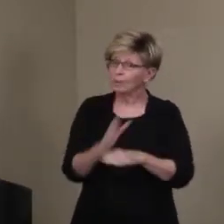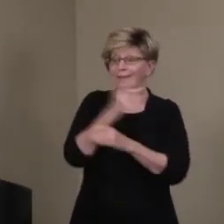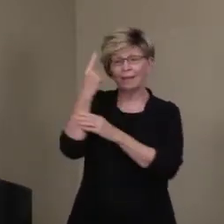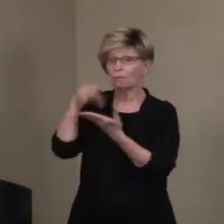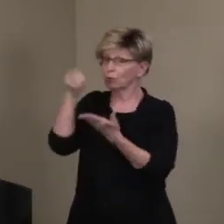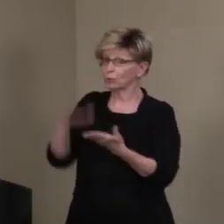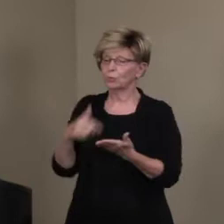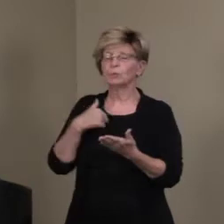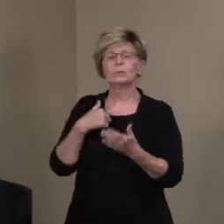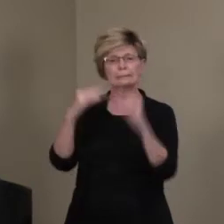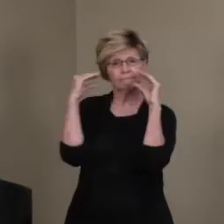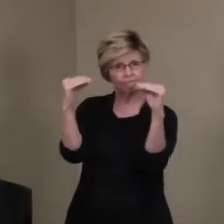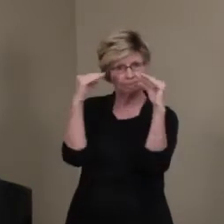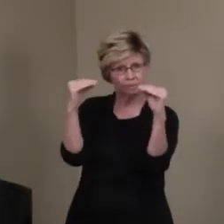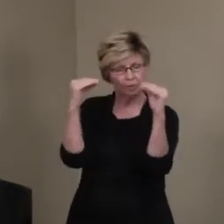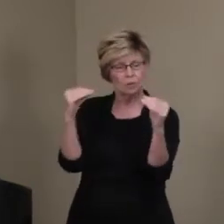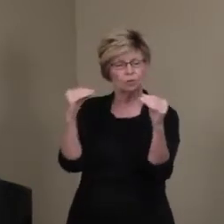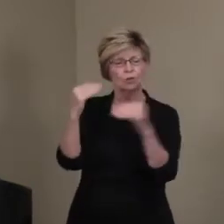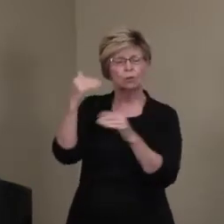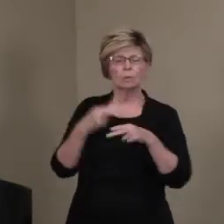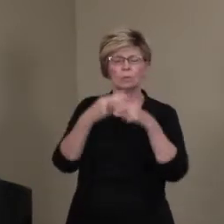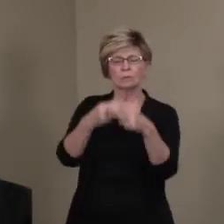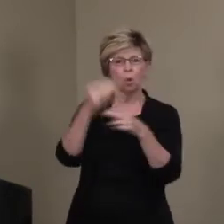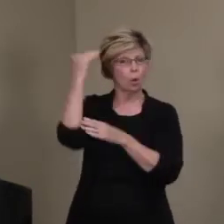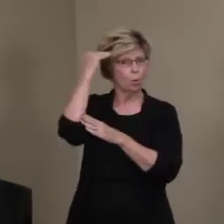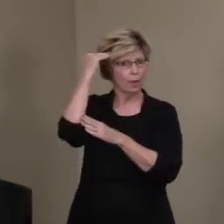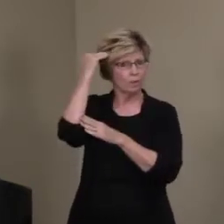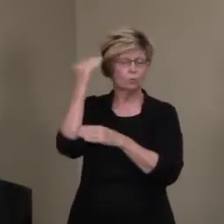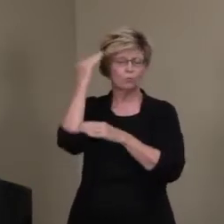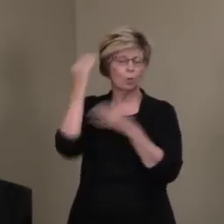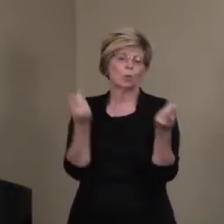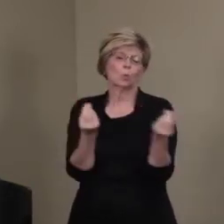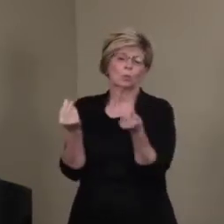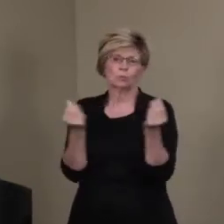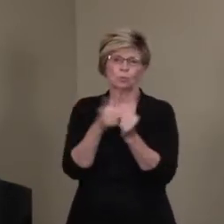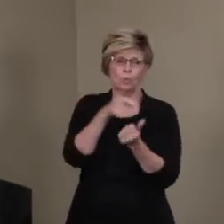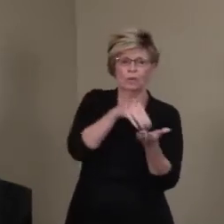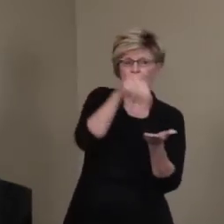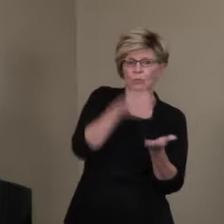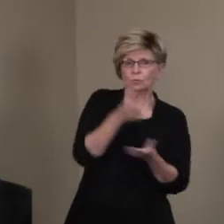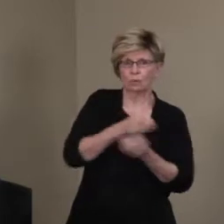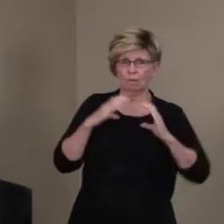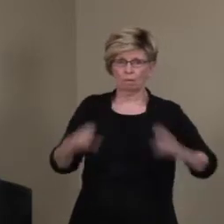boss and the employee themselves and students can be taught paying what to do